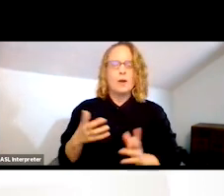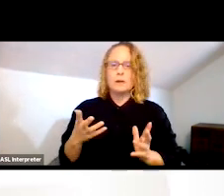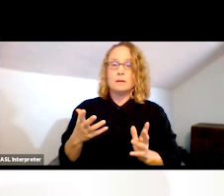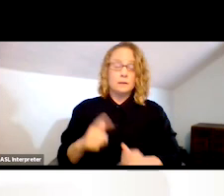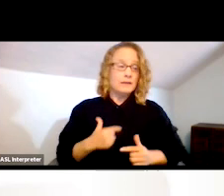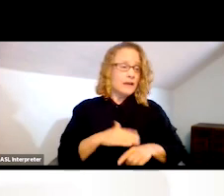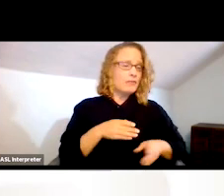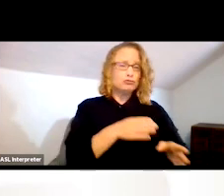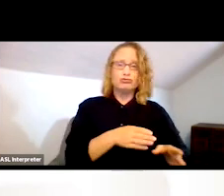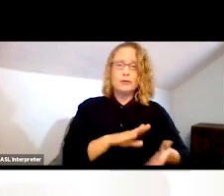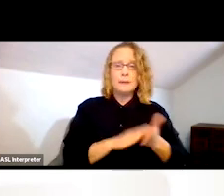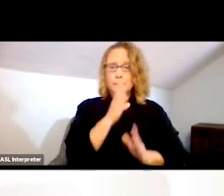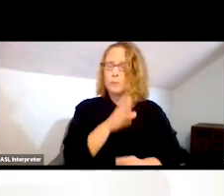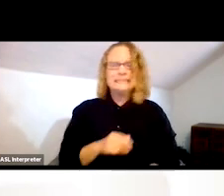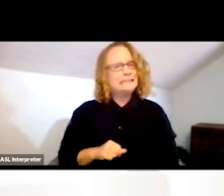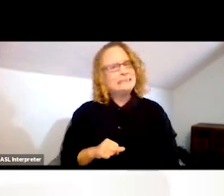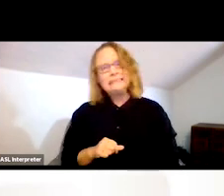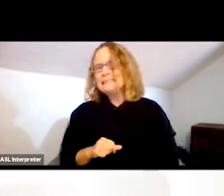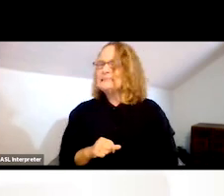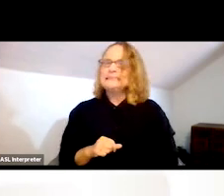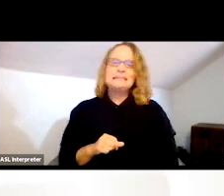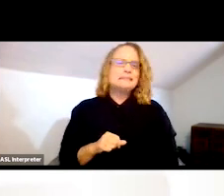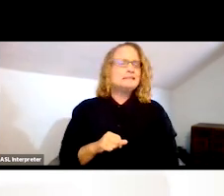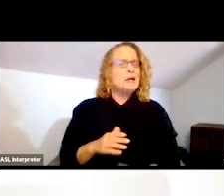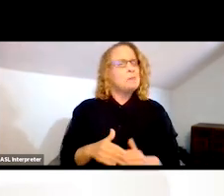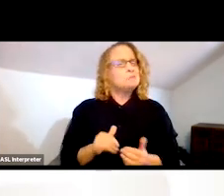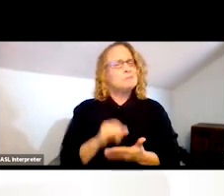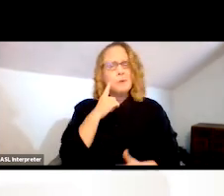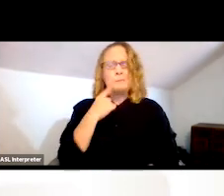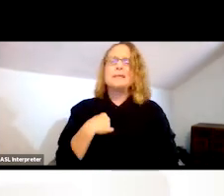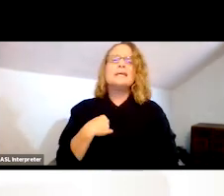of having a safe and sober place to live.